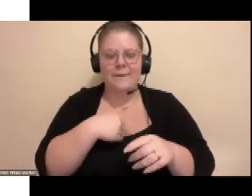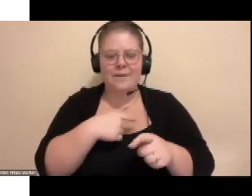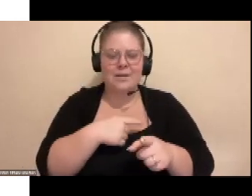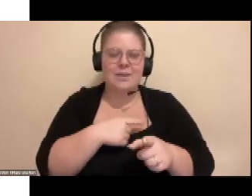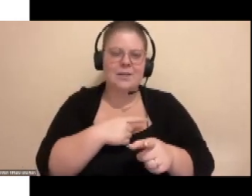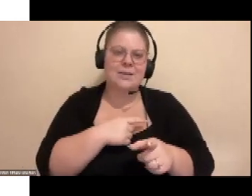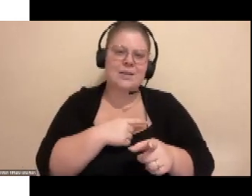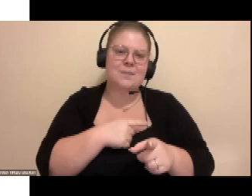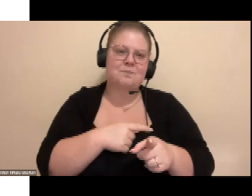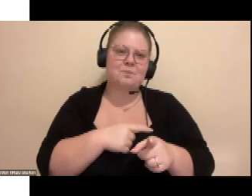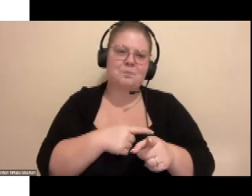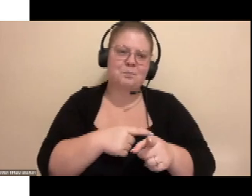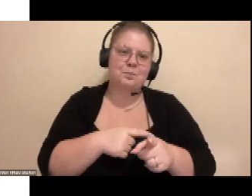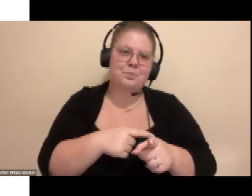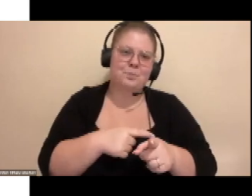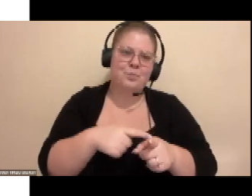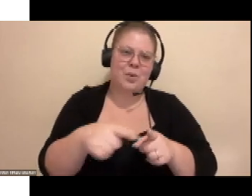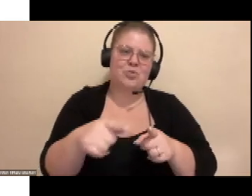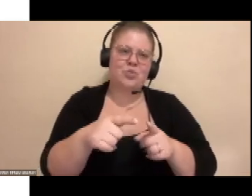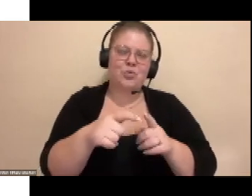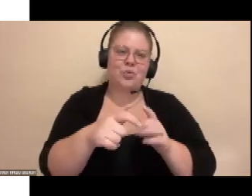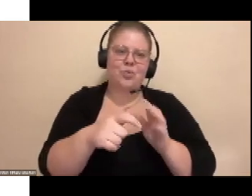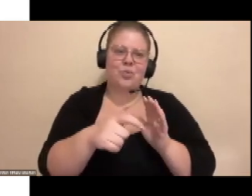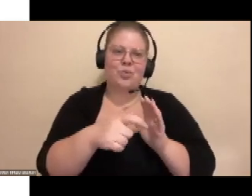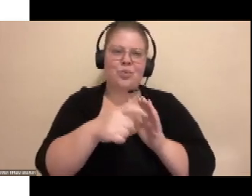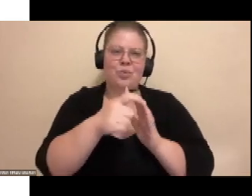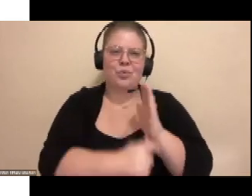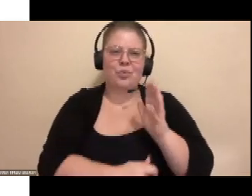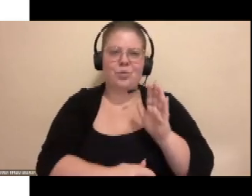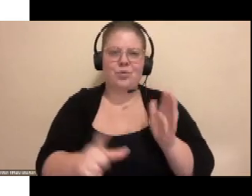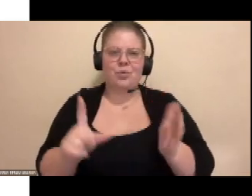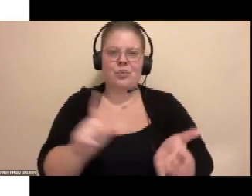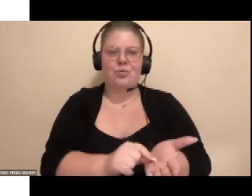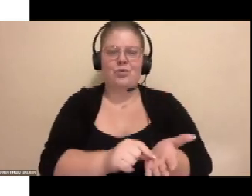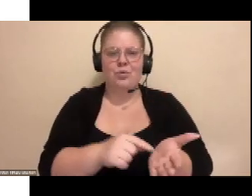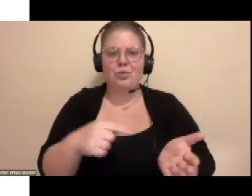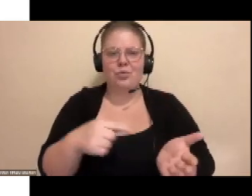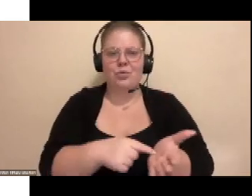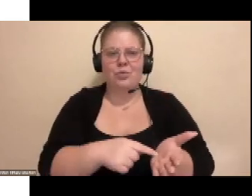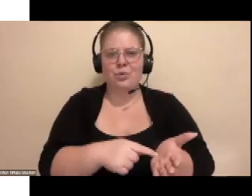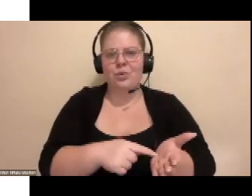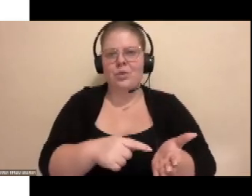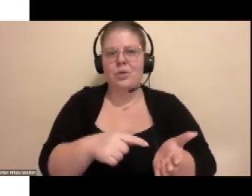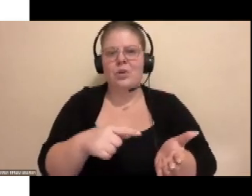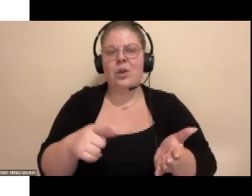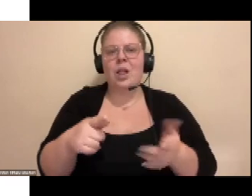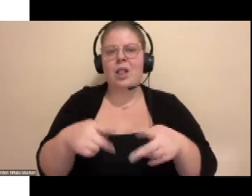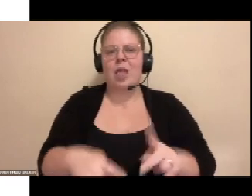out of the Disability and Health journal, Um. Submissions are open until September 1.